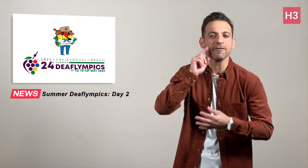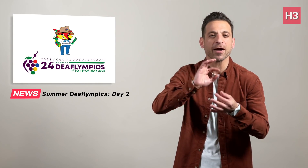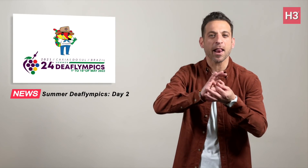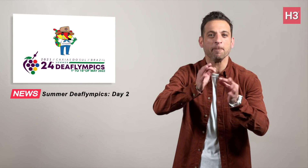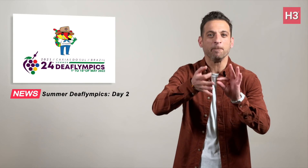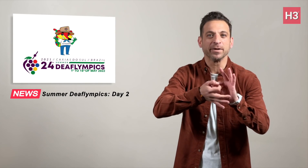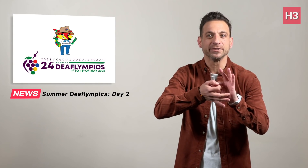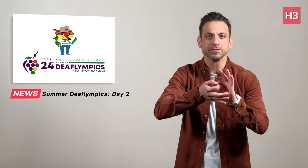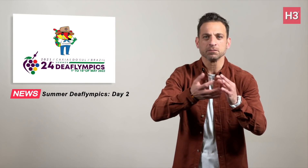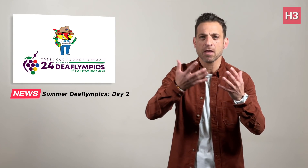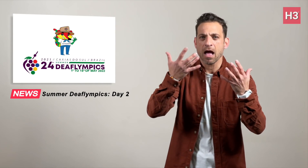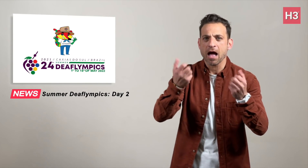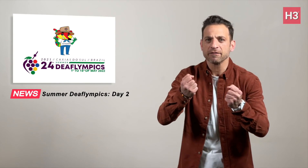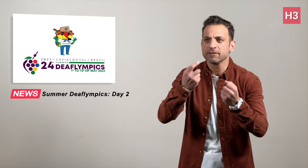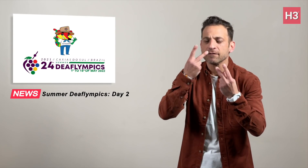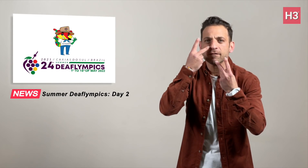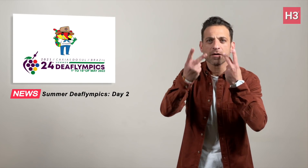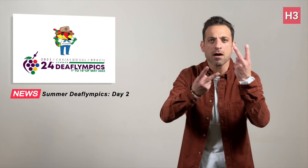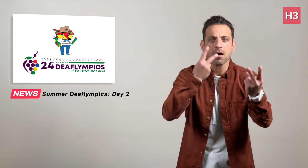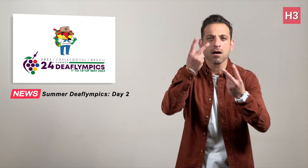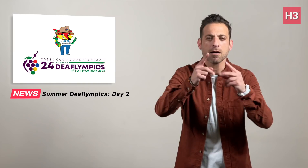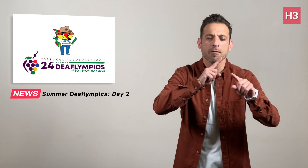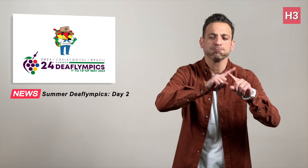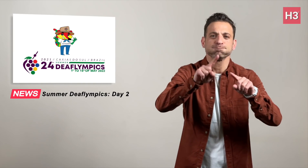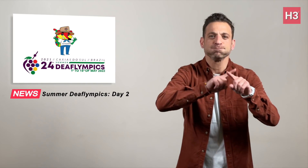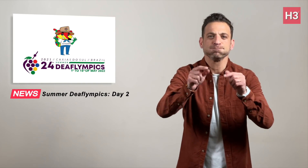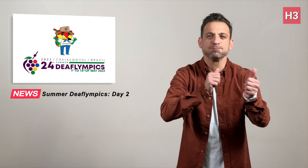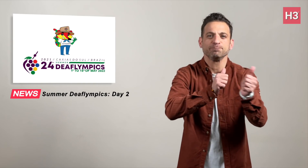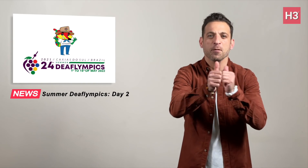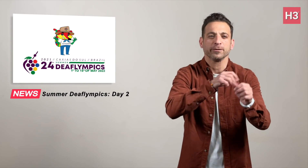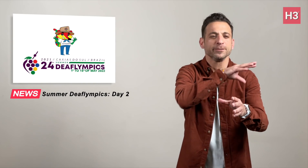We will see some major sporting events